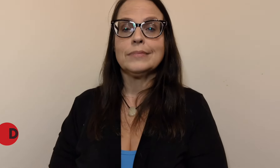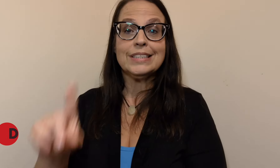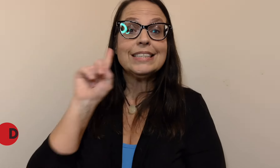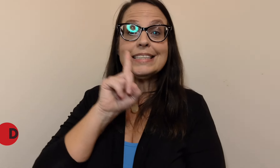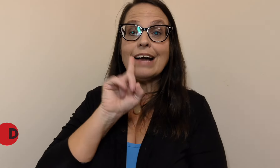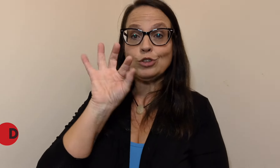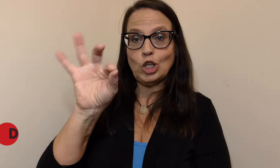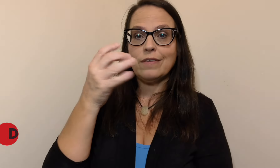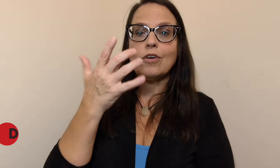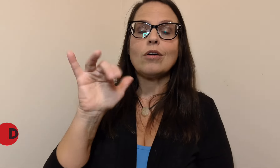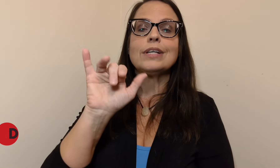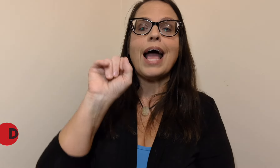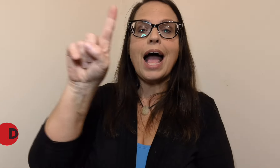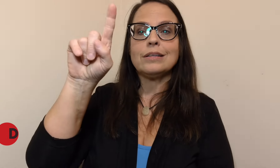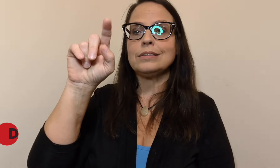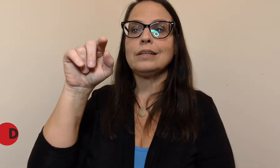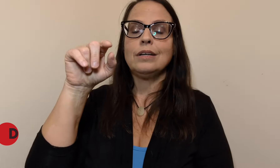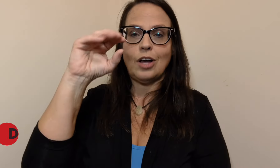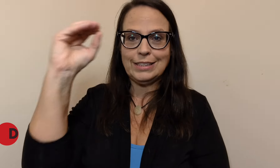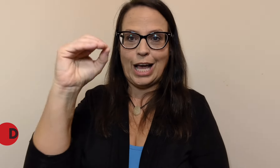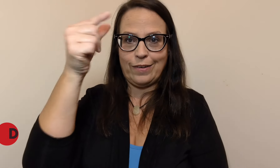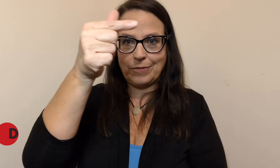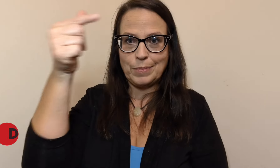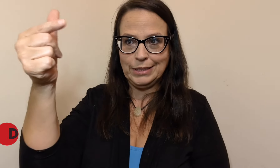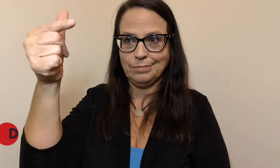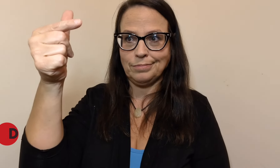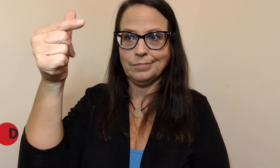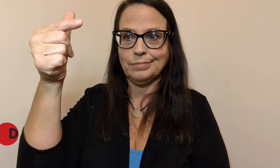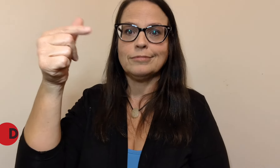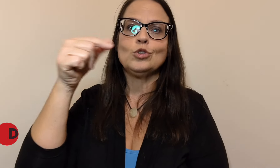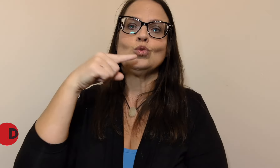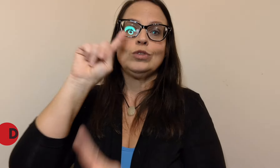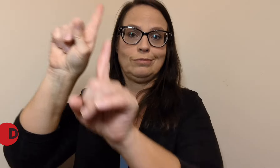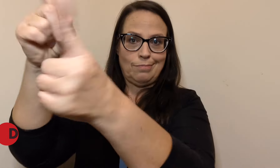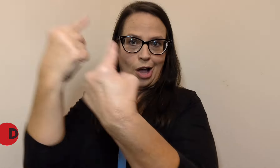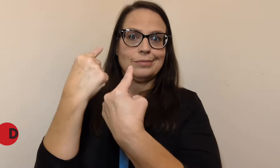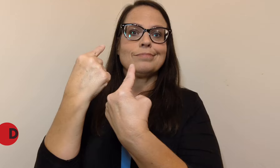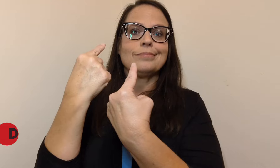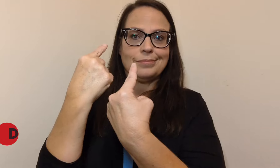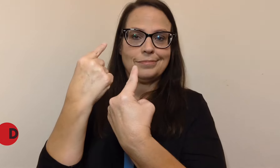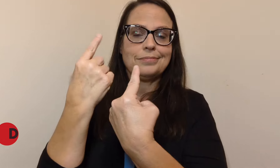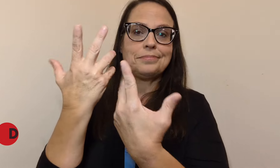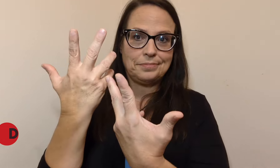[ROBYN]: DeafDots also asked the Ontario Government who responded: